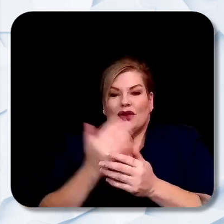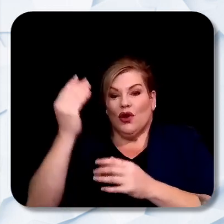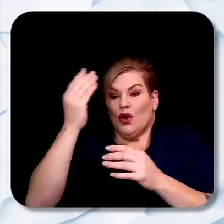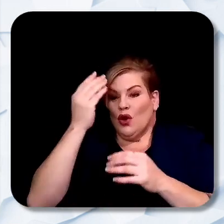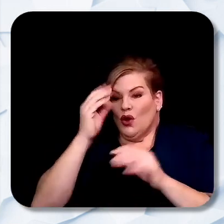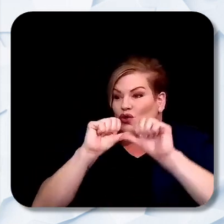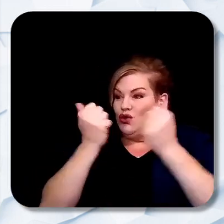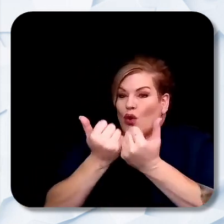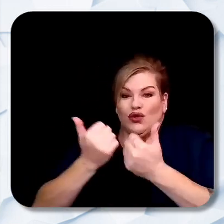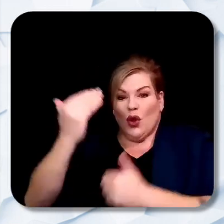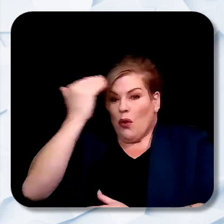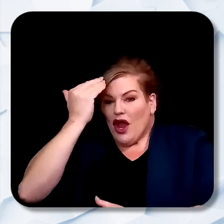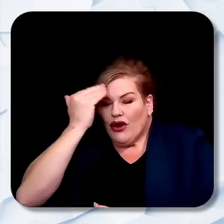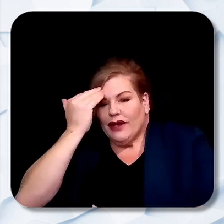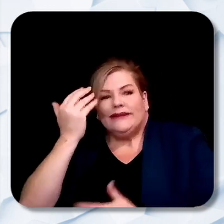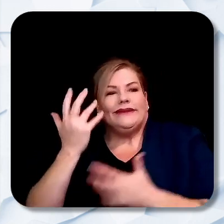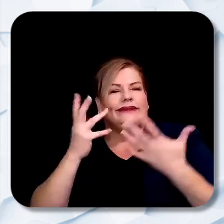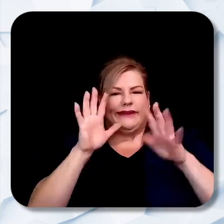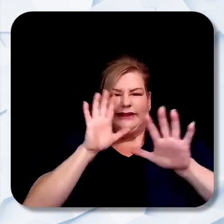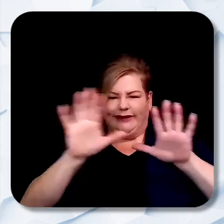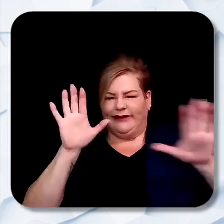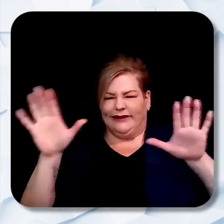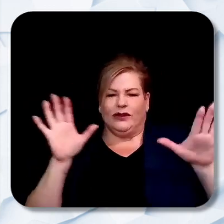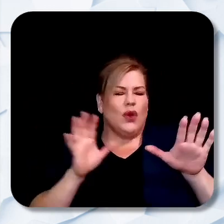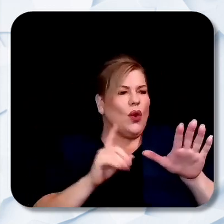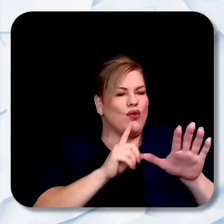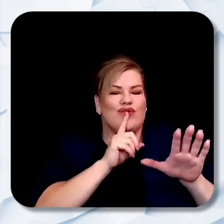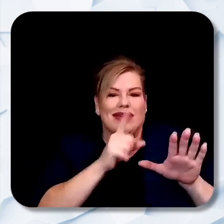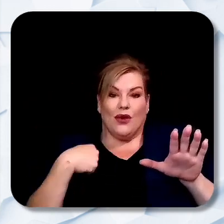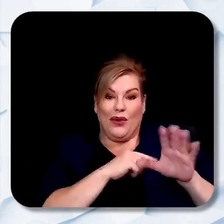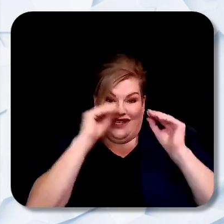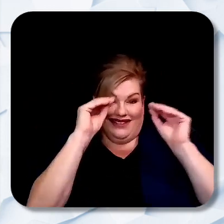the analyzing influences piece. So, there is when we're teaching health education and its